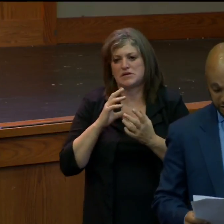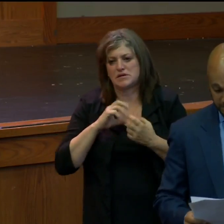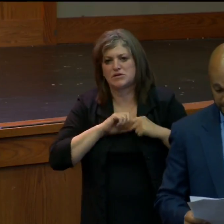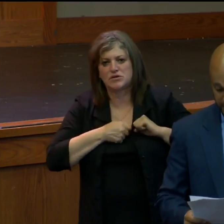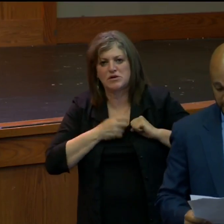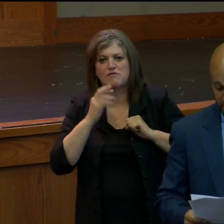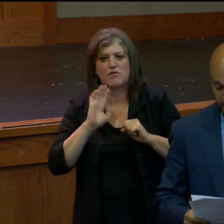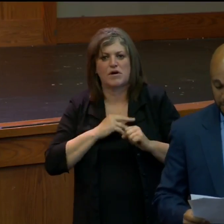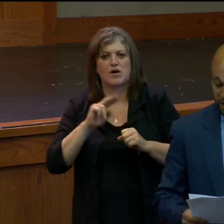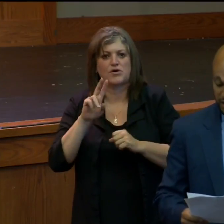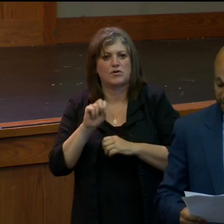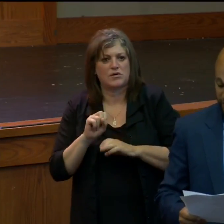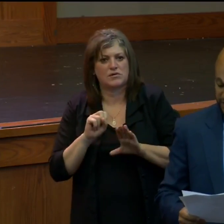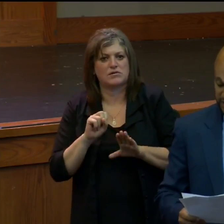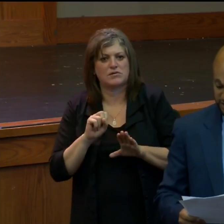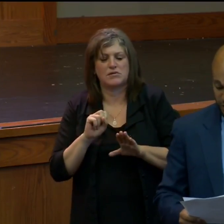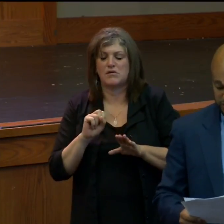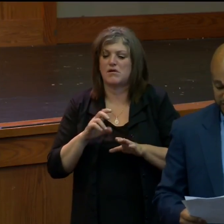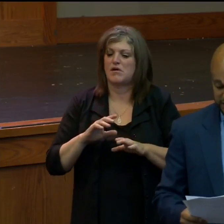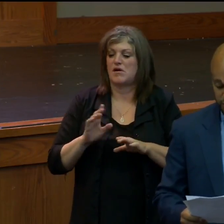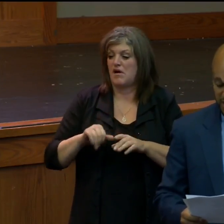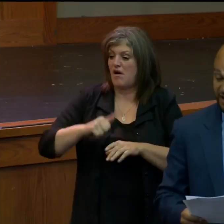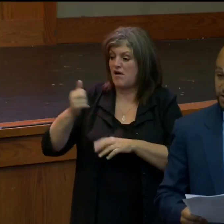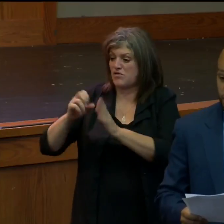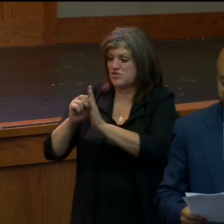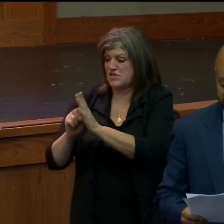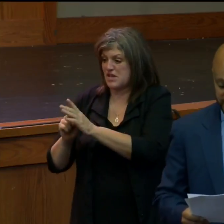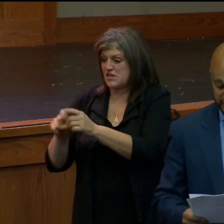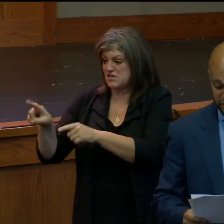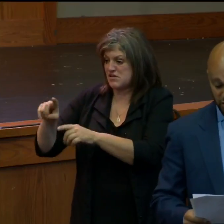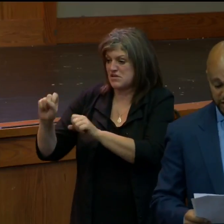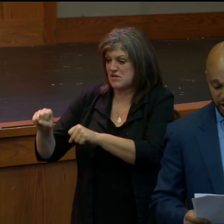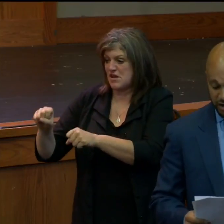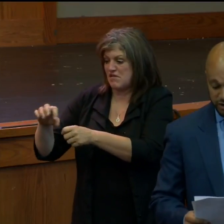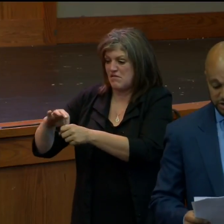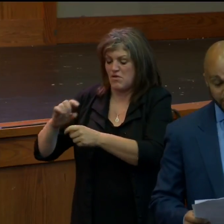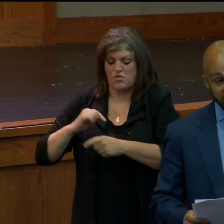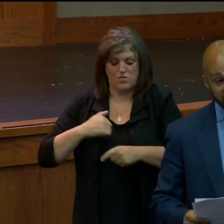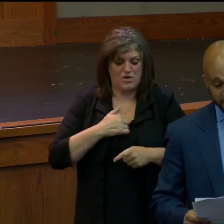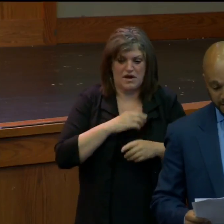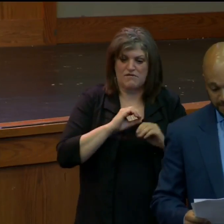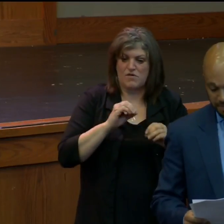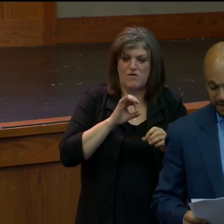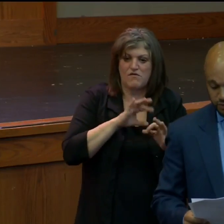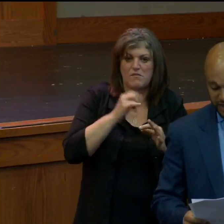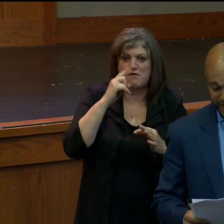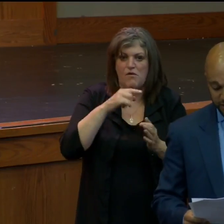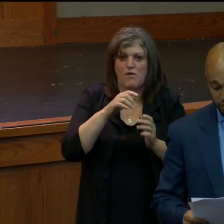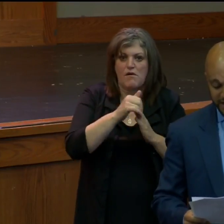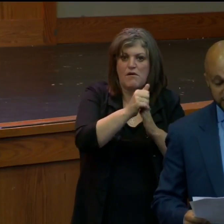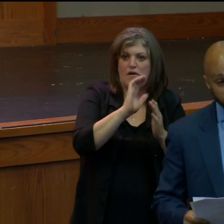NATION. UNLIKE RESIDENTS OF THOSE STATES, WE HAVE NO SAY IN CHARTING OUR COUNTRY'S PATH BECAUSE WE LACK THE RIGHTS AND